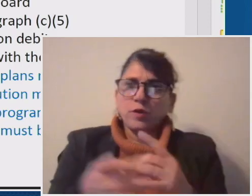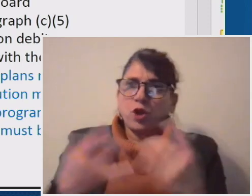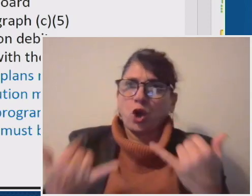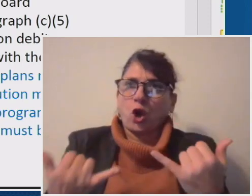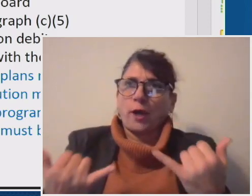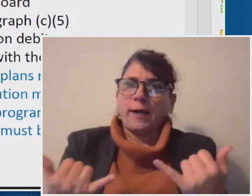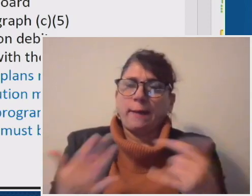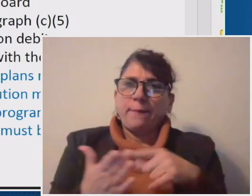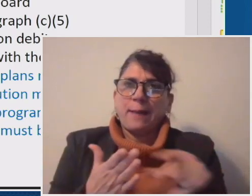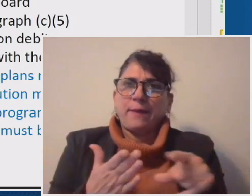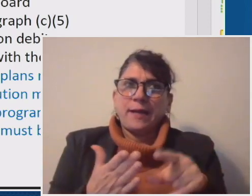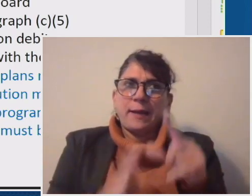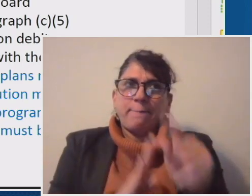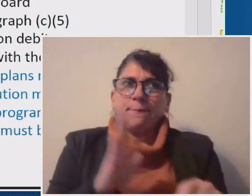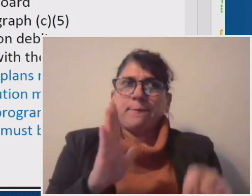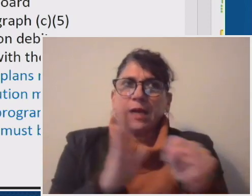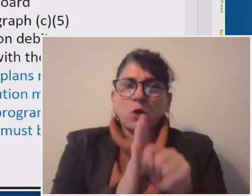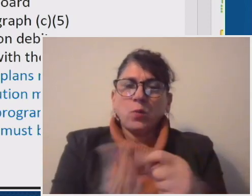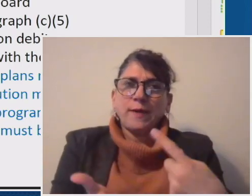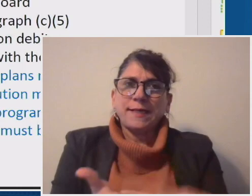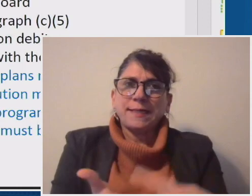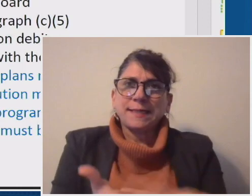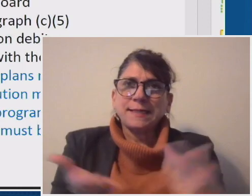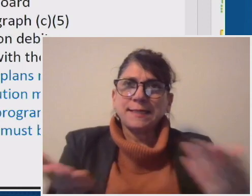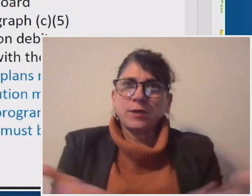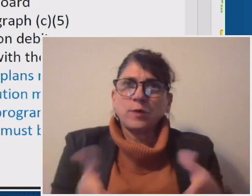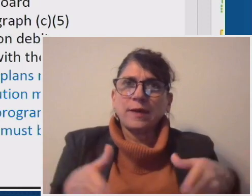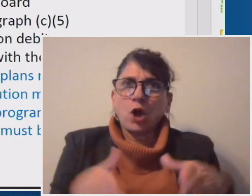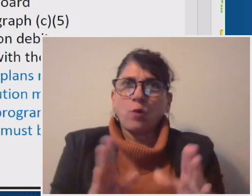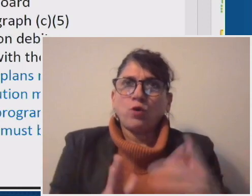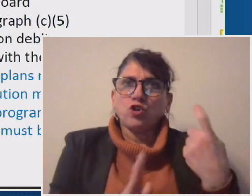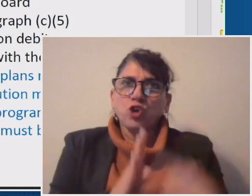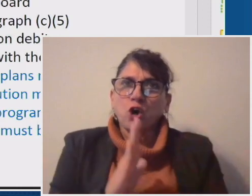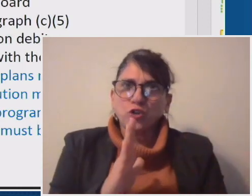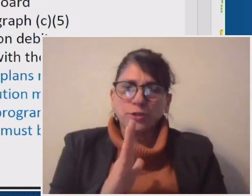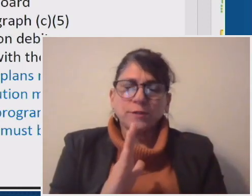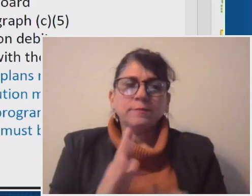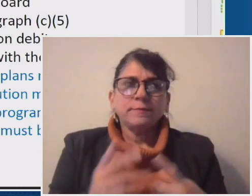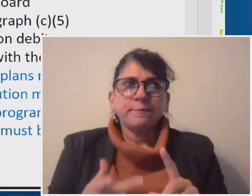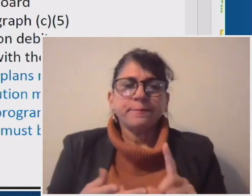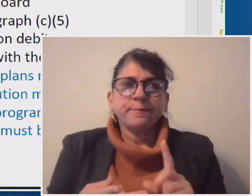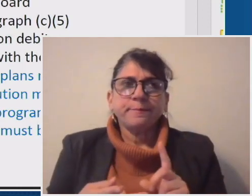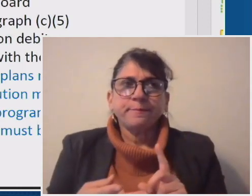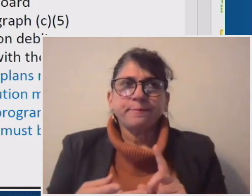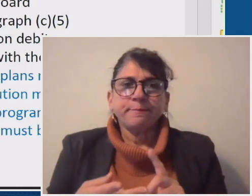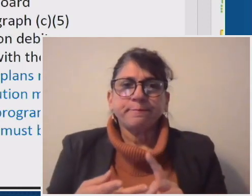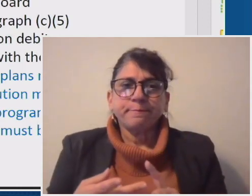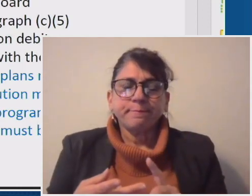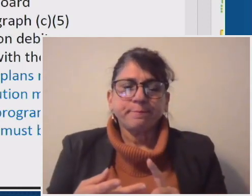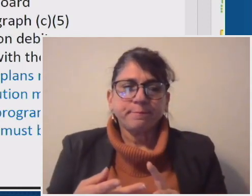discuss here what allowable charges are. And that has not changed.